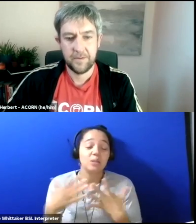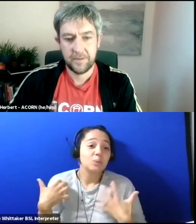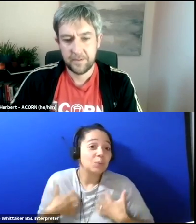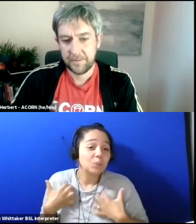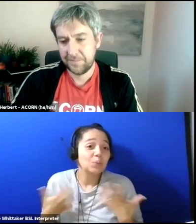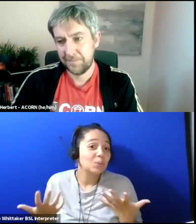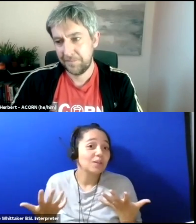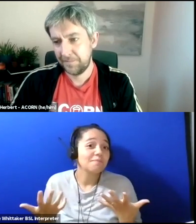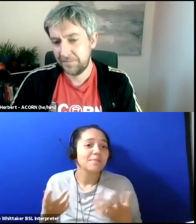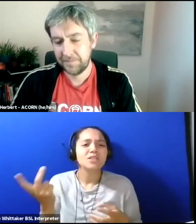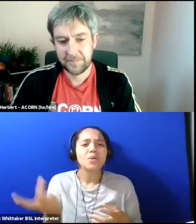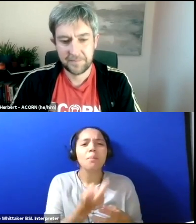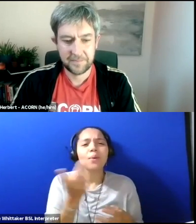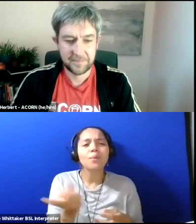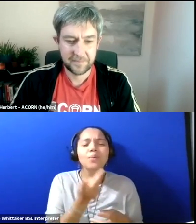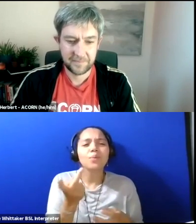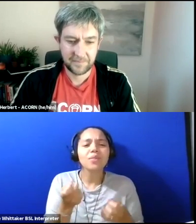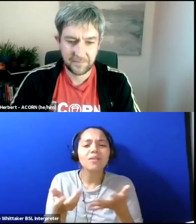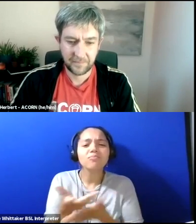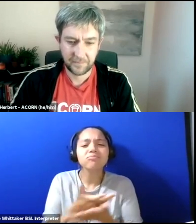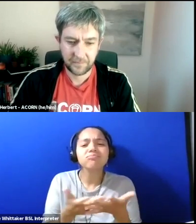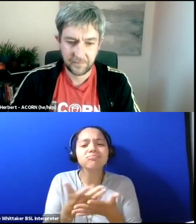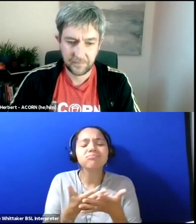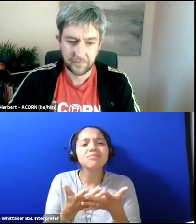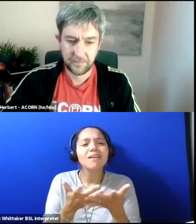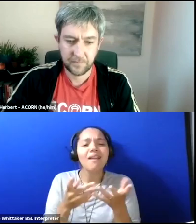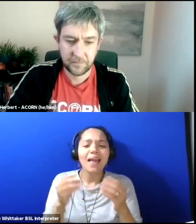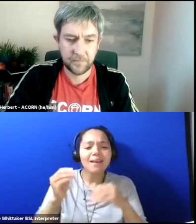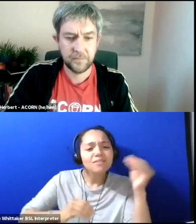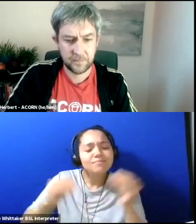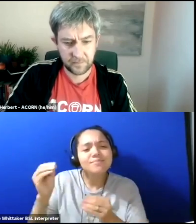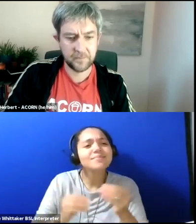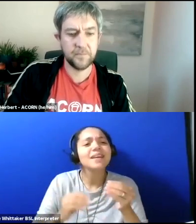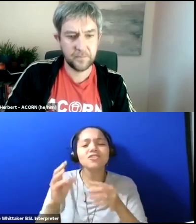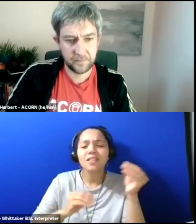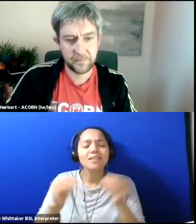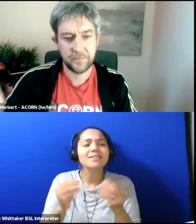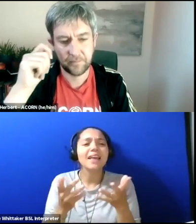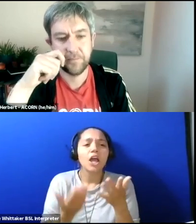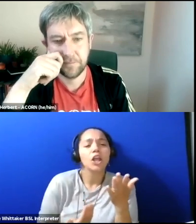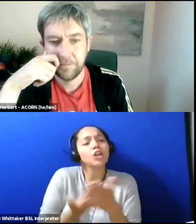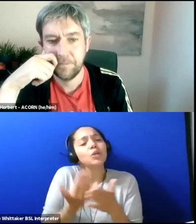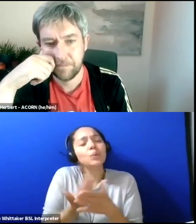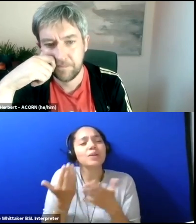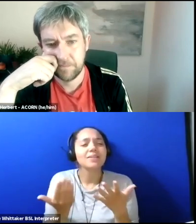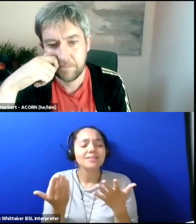Both of you speak quite a lot to agility and- I guess- newness and a different